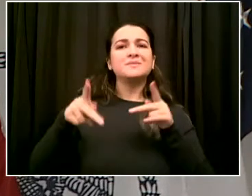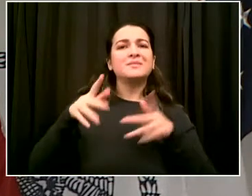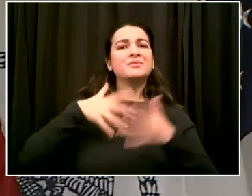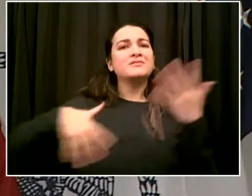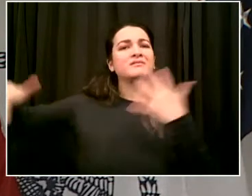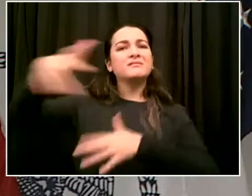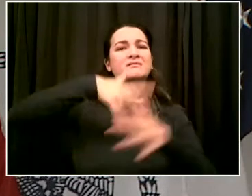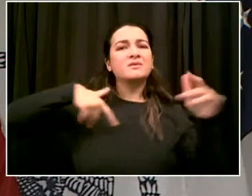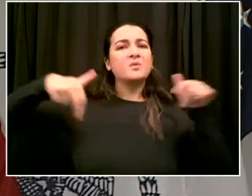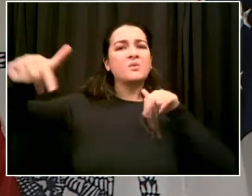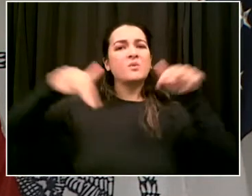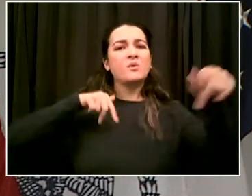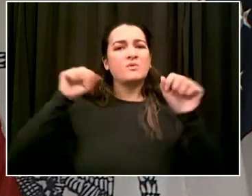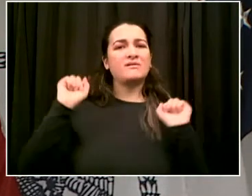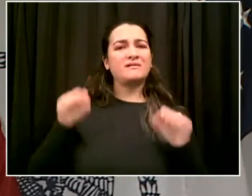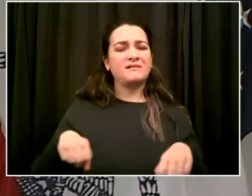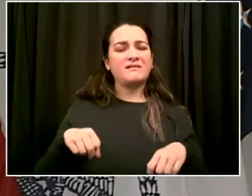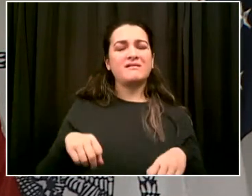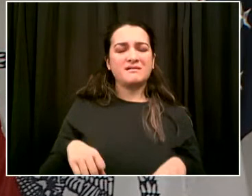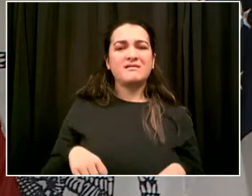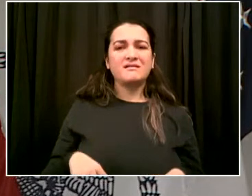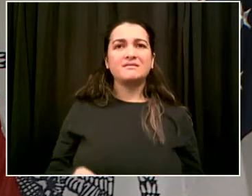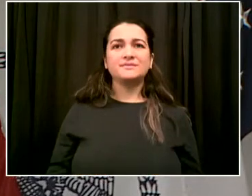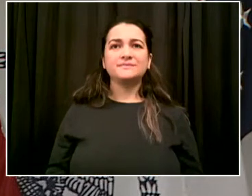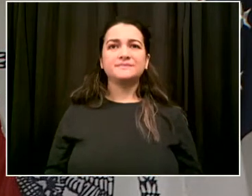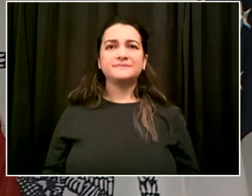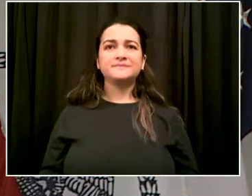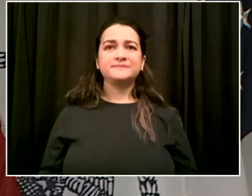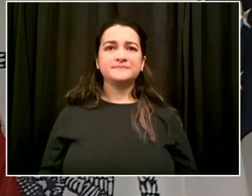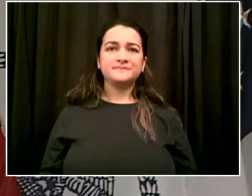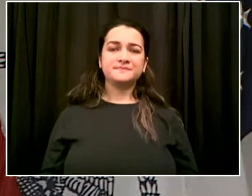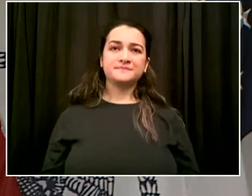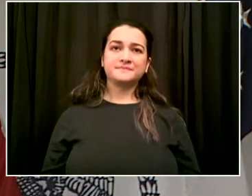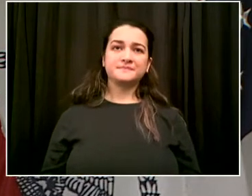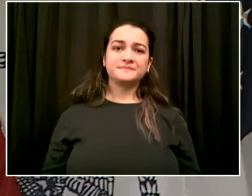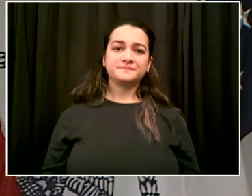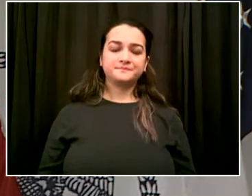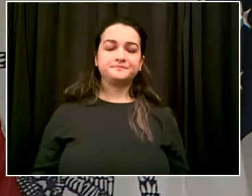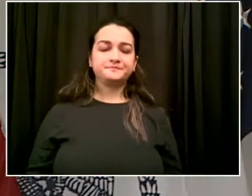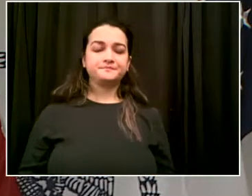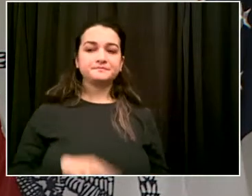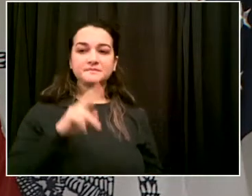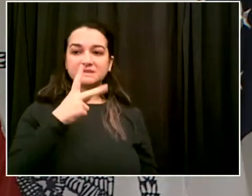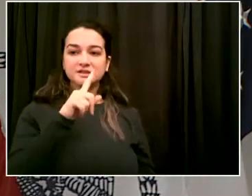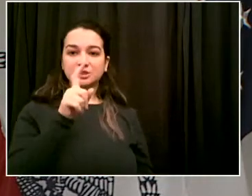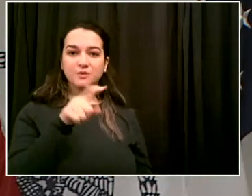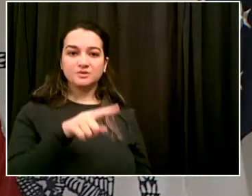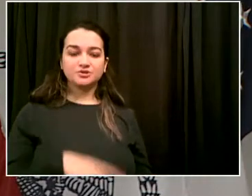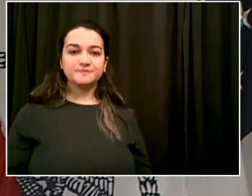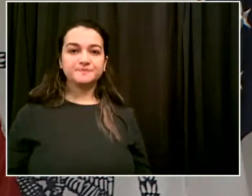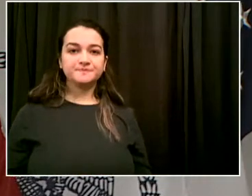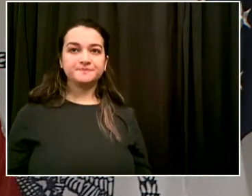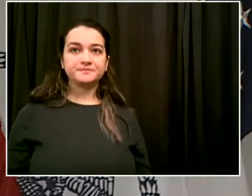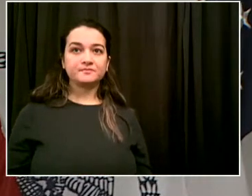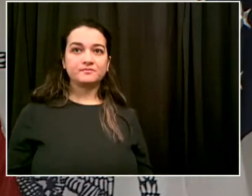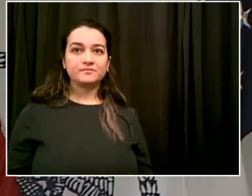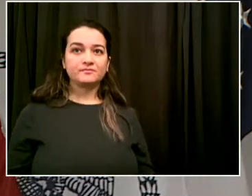PUT IT FORWARD. GO AHEAD. ReRertpoer: